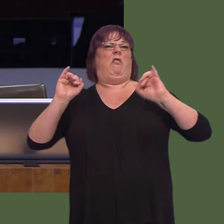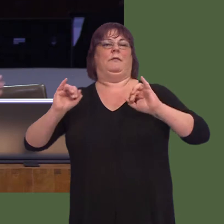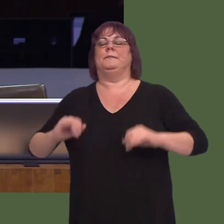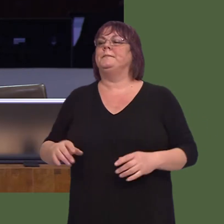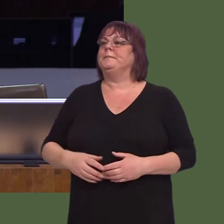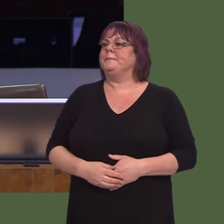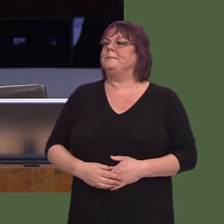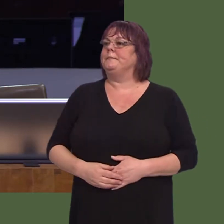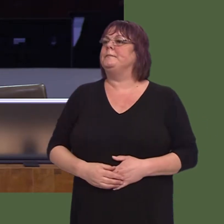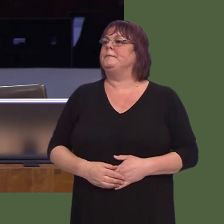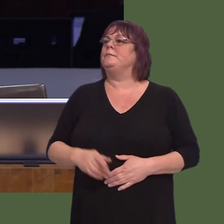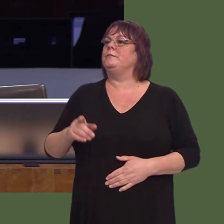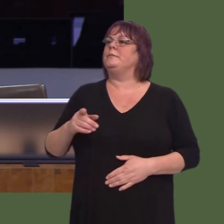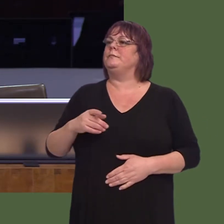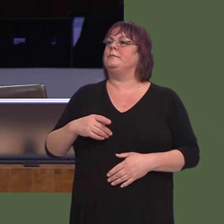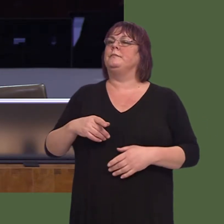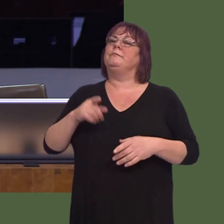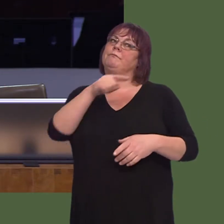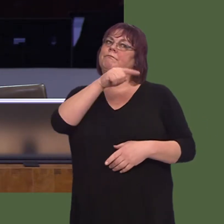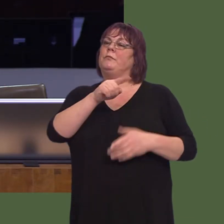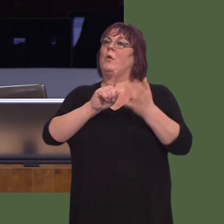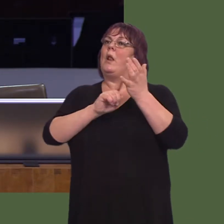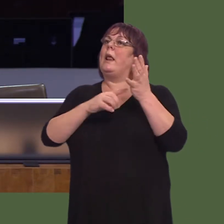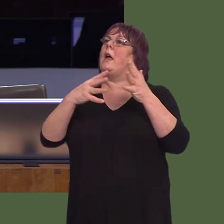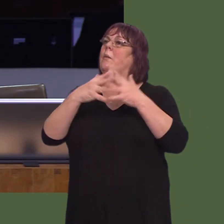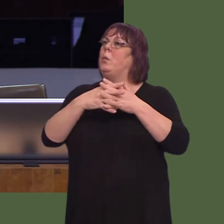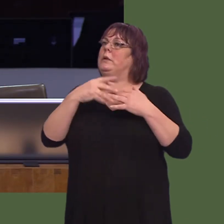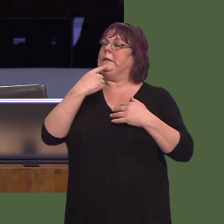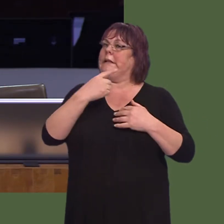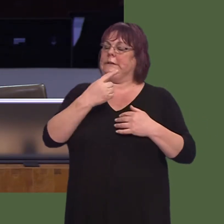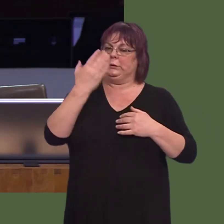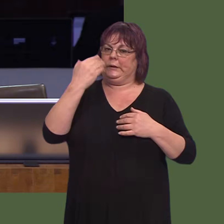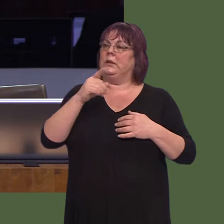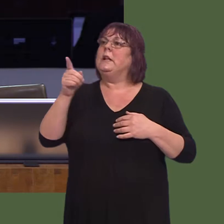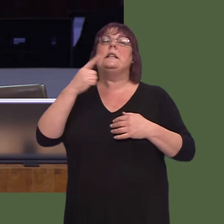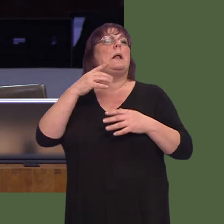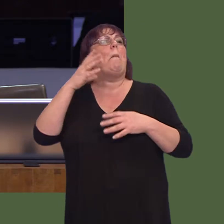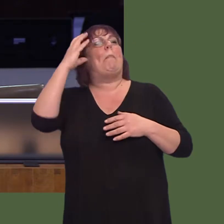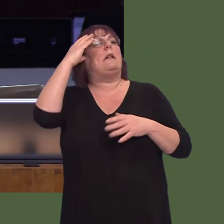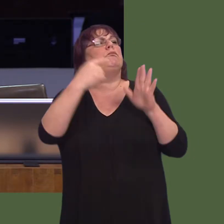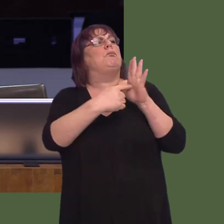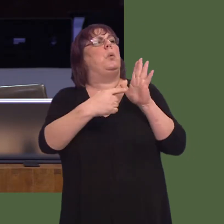In answer to the leader of Plaid Cymru earlier on, he said that beds don't really matter;